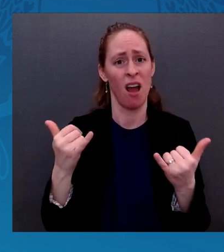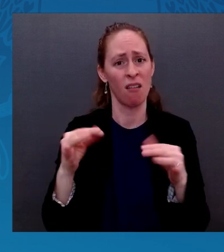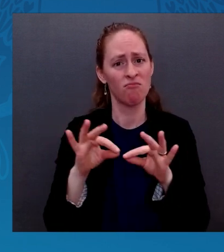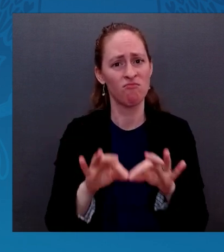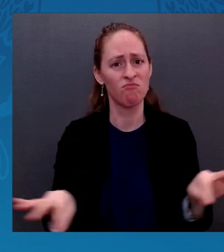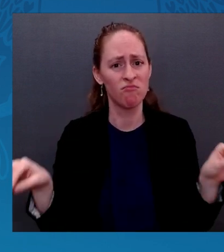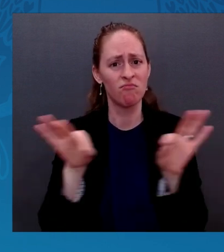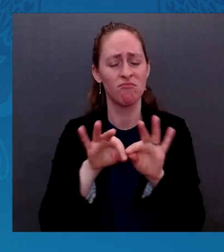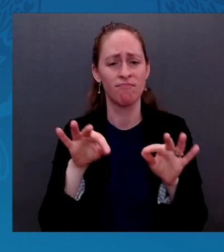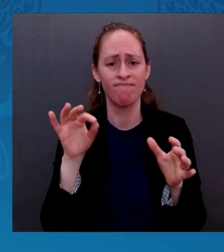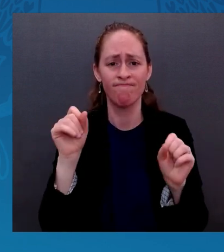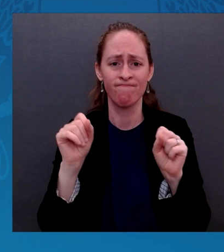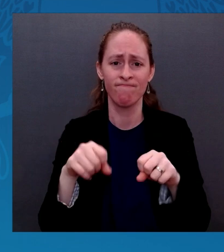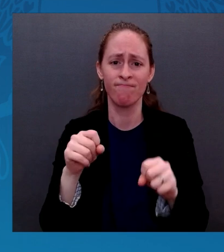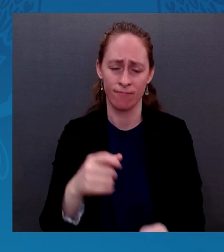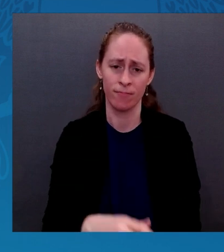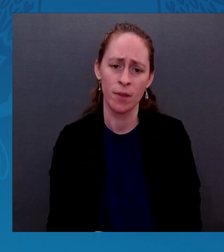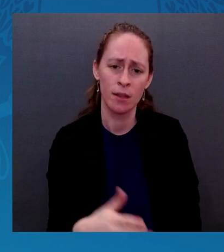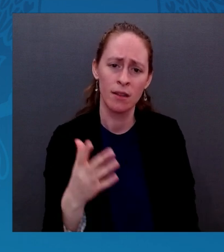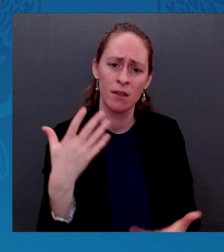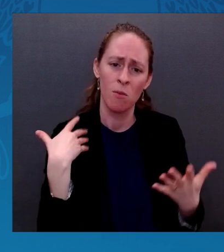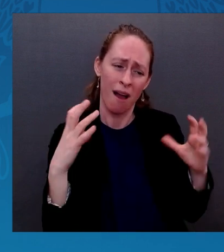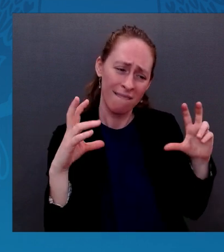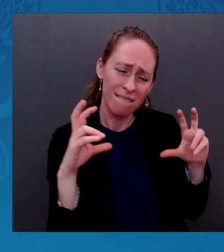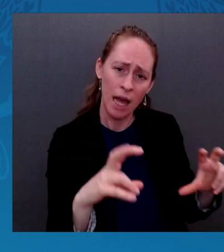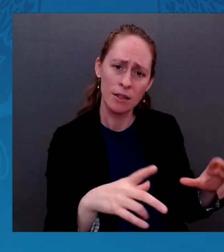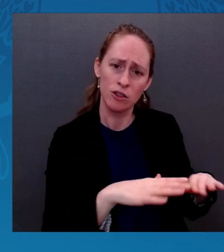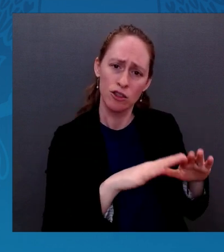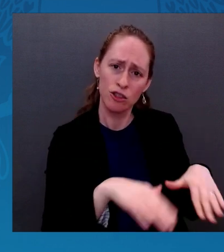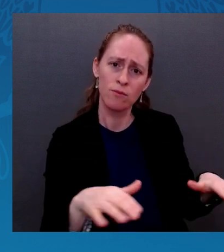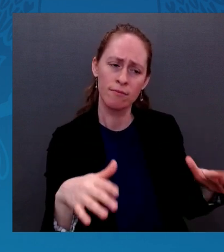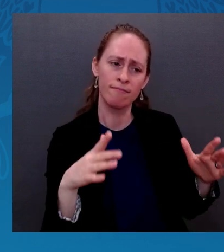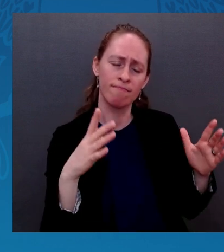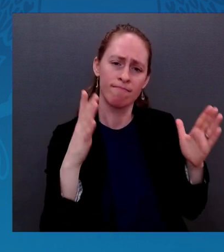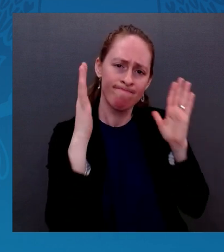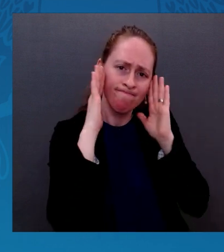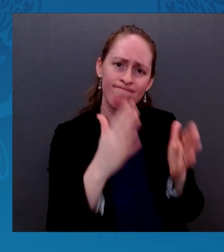So that makes this a public health issue, a public health crisis, dare I say.